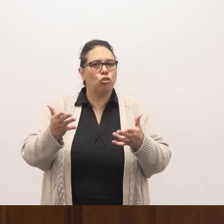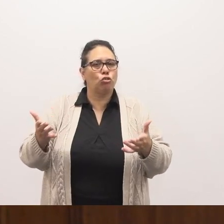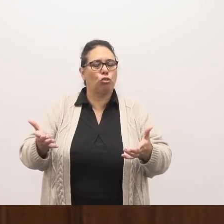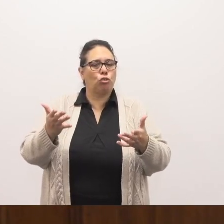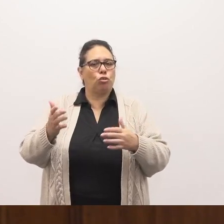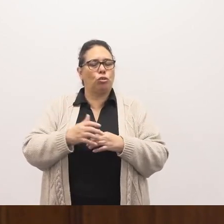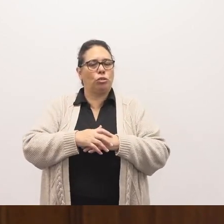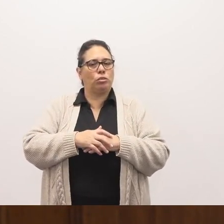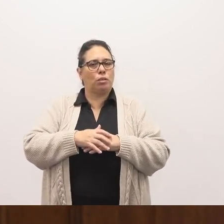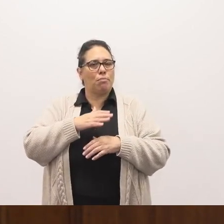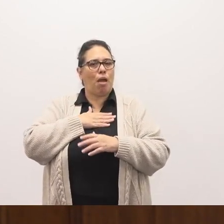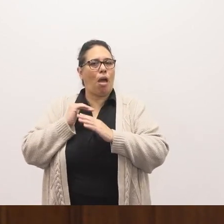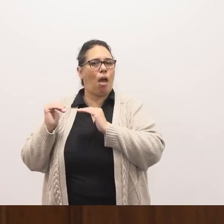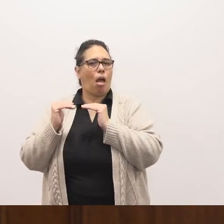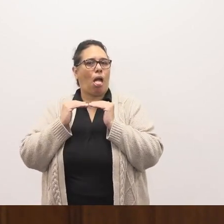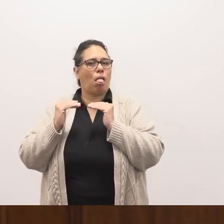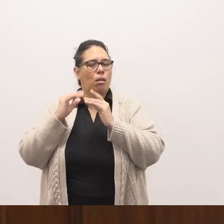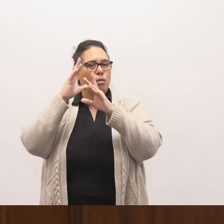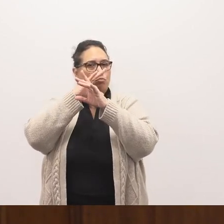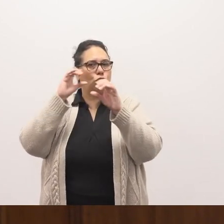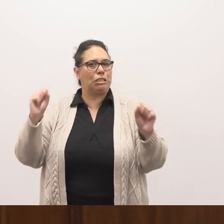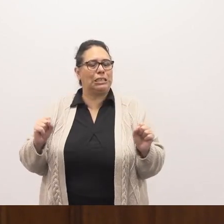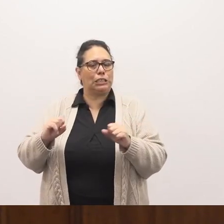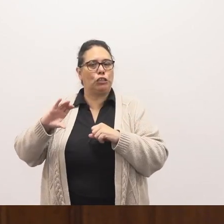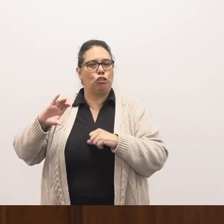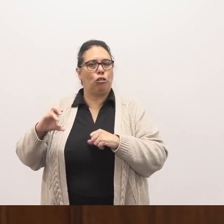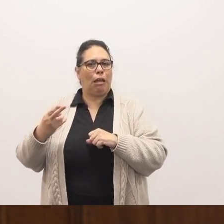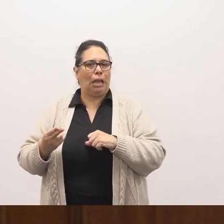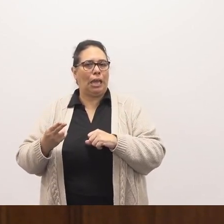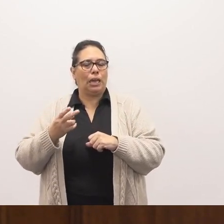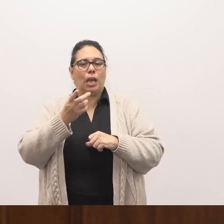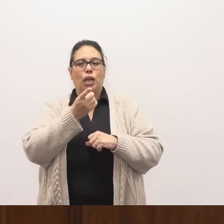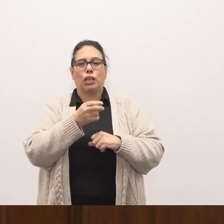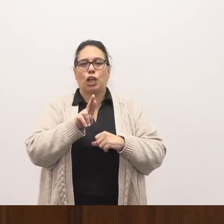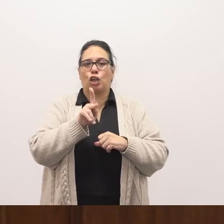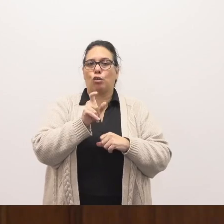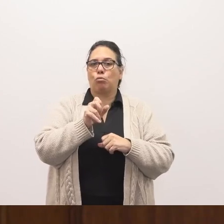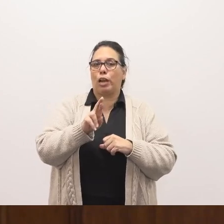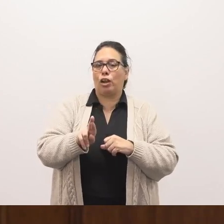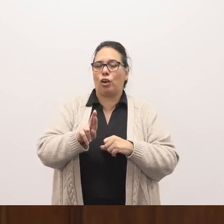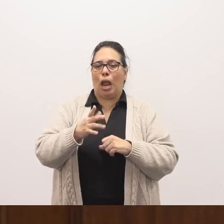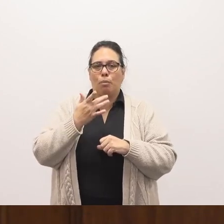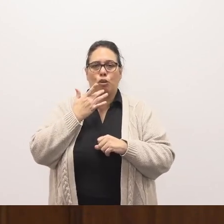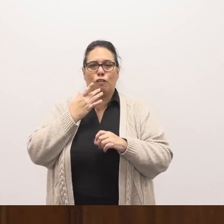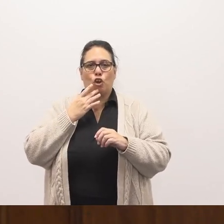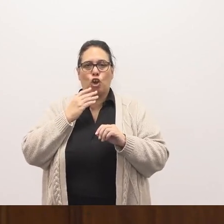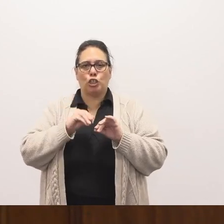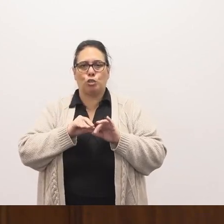President Craighead, Dr. Baker, I'd rather spread out the work than have light meetings